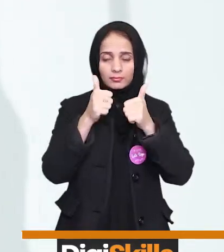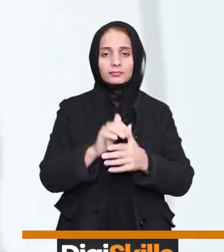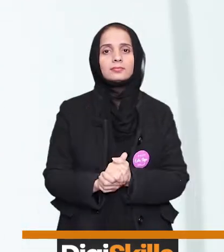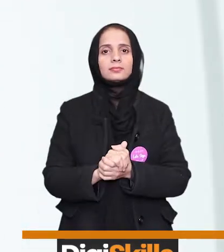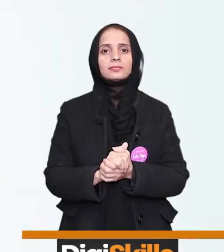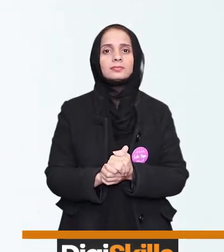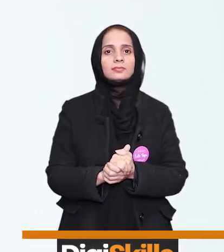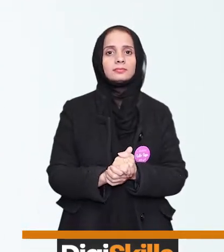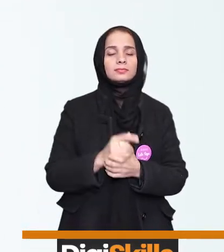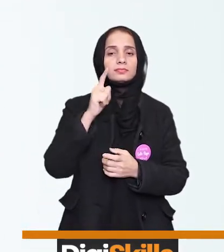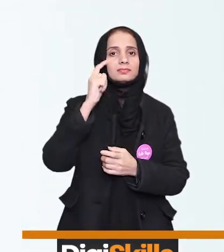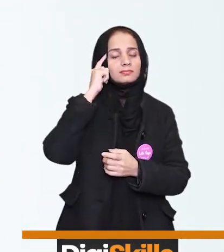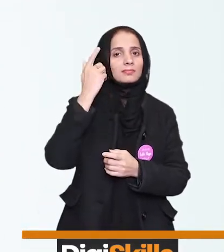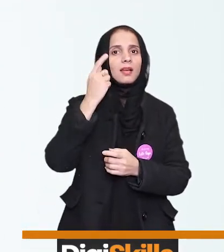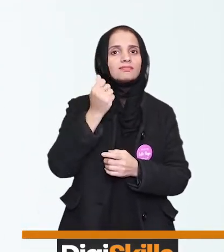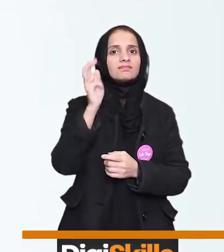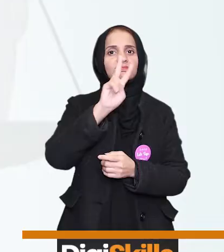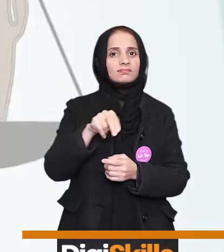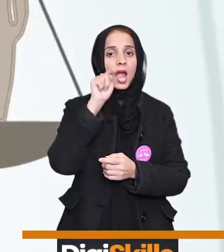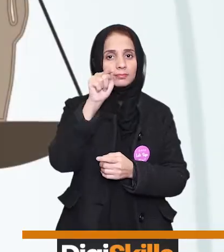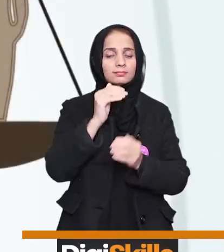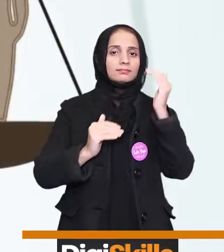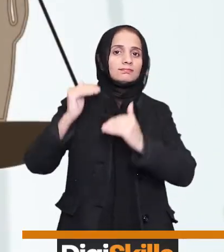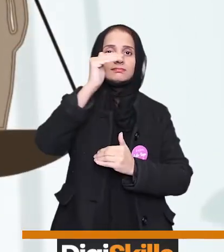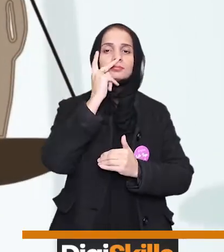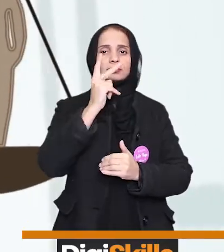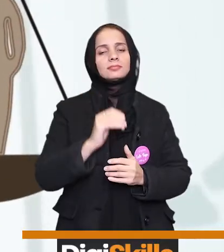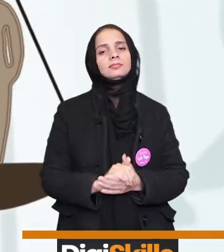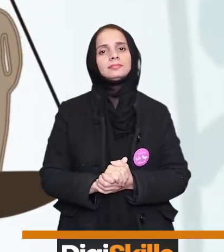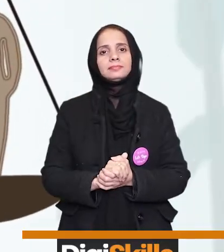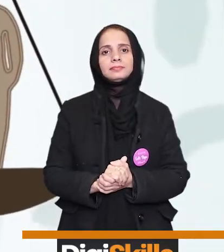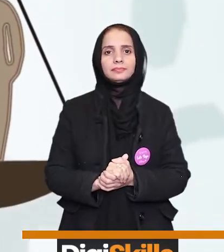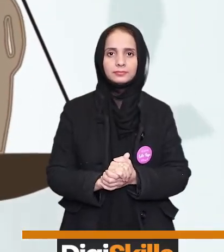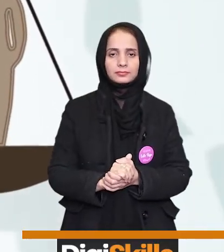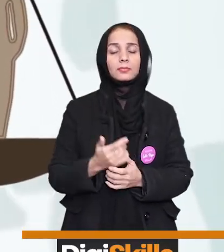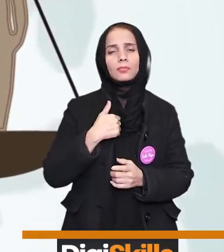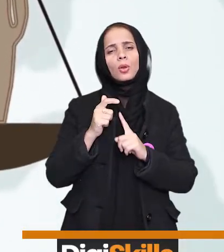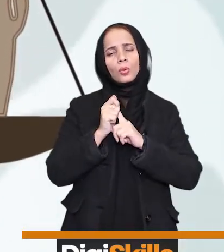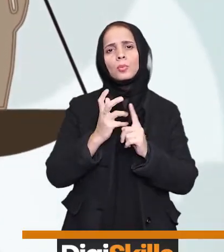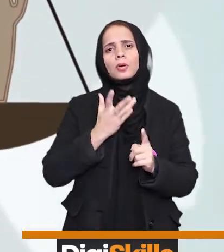You can price yourself at will and I'm saying this with great confidence and